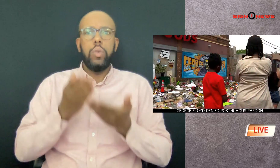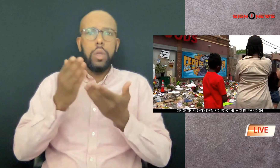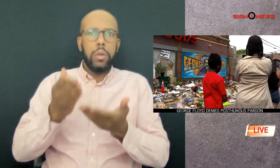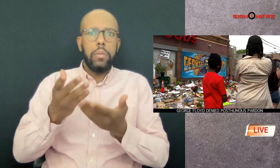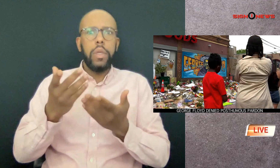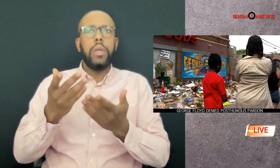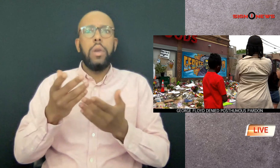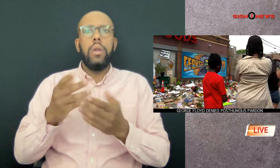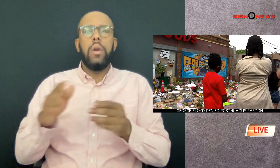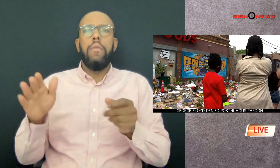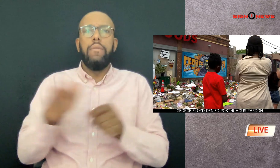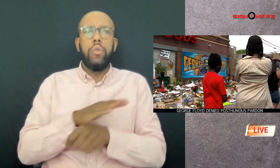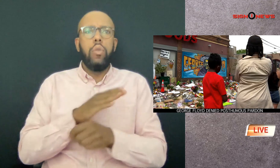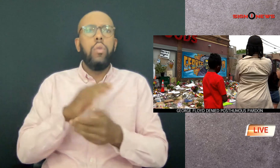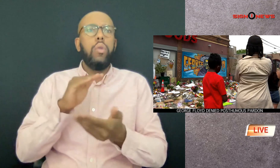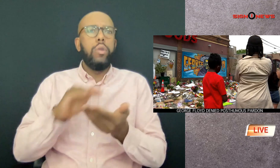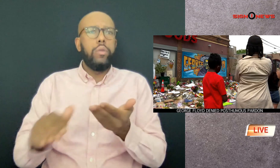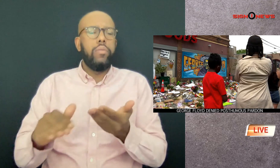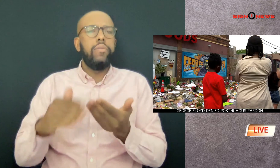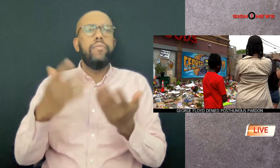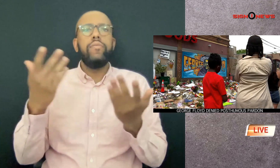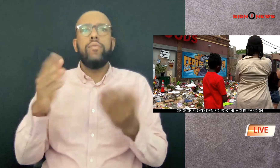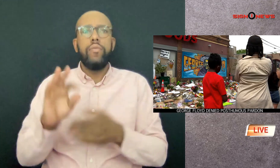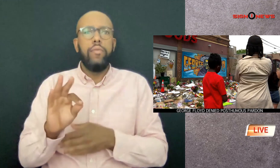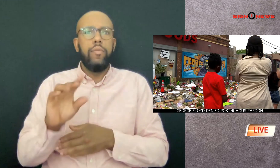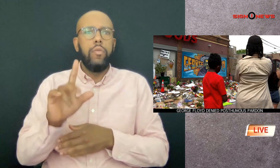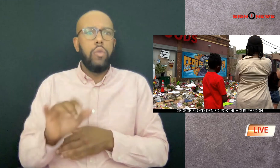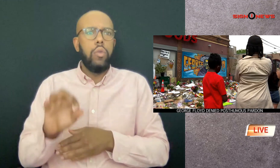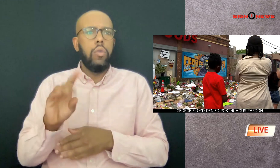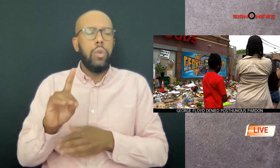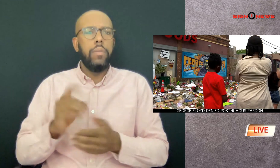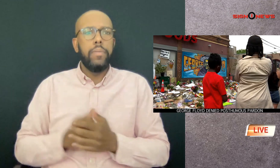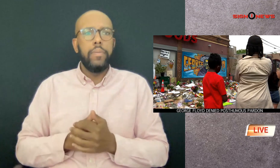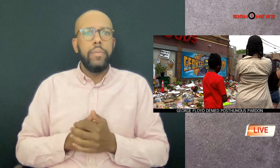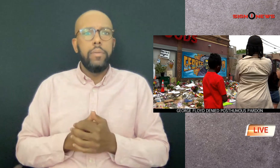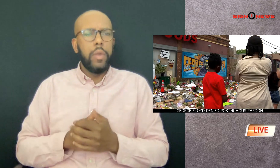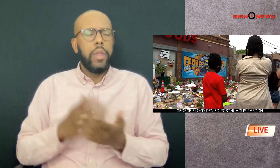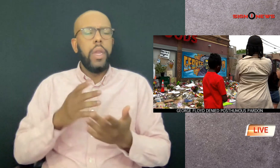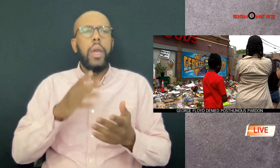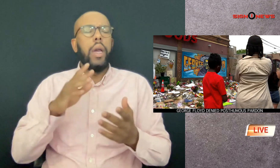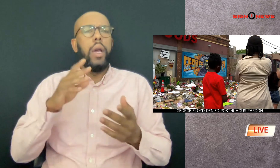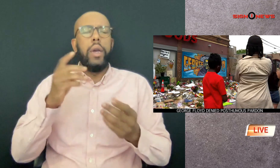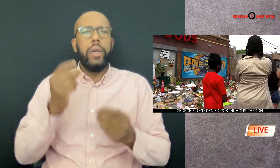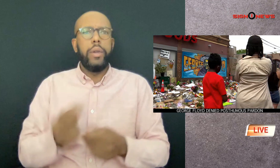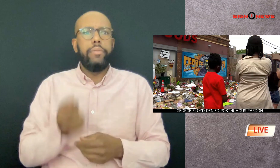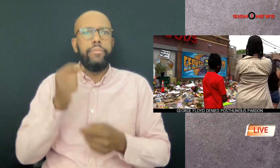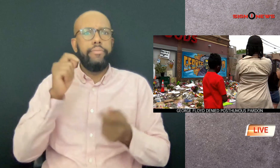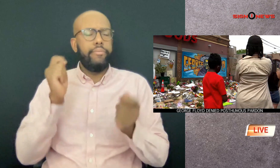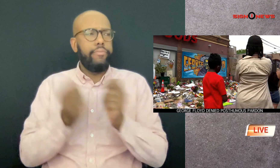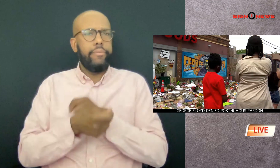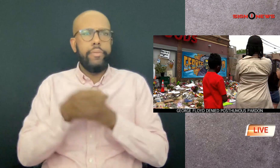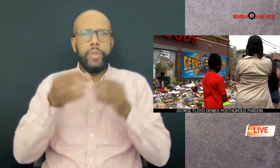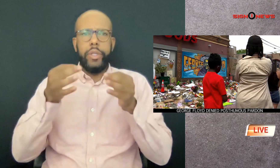the board originally voted unanimously in 2021 to recommend a full posthumous pardon for Floyd